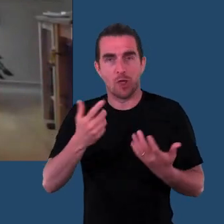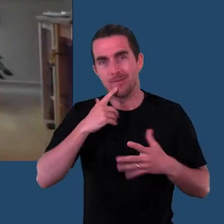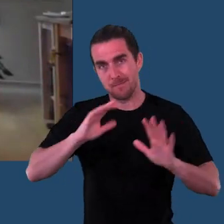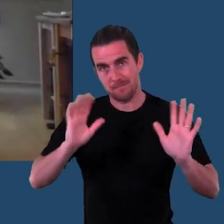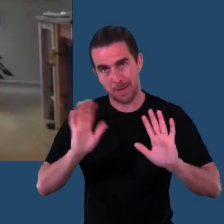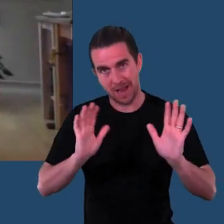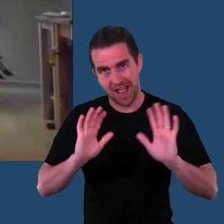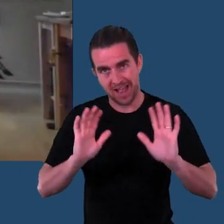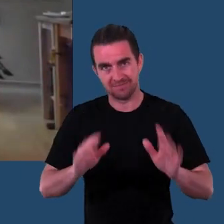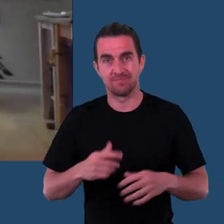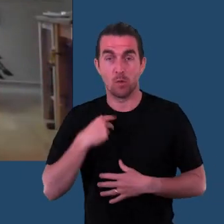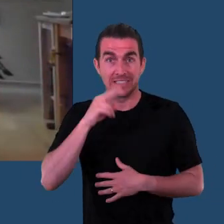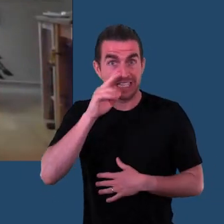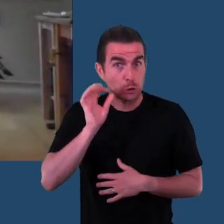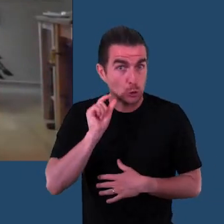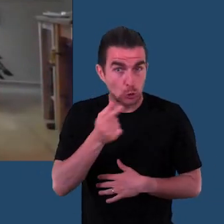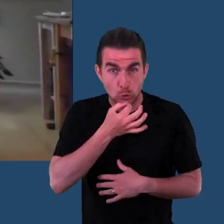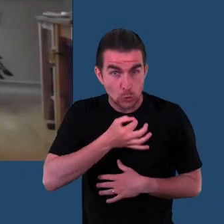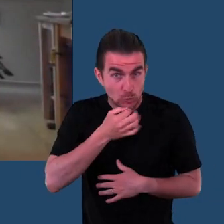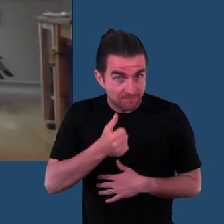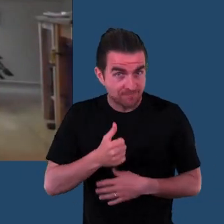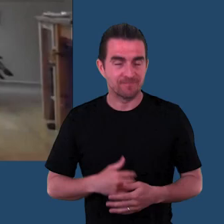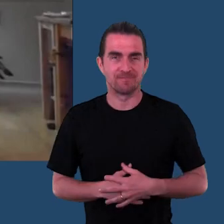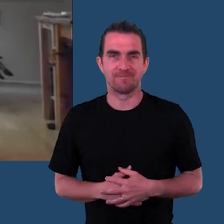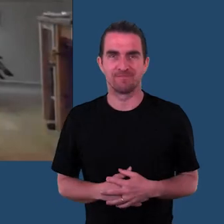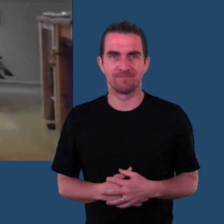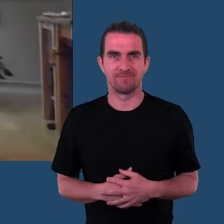But for now we'll say goodbye. Take care, and we'll see you soon.